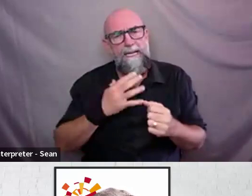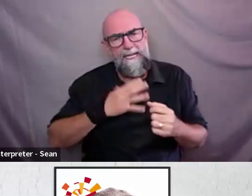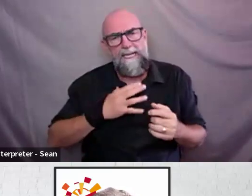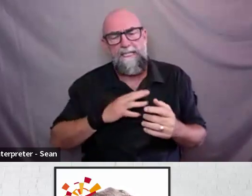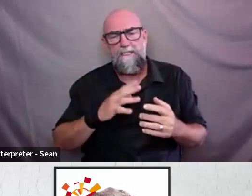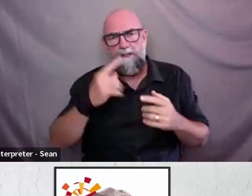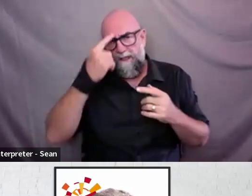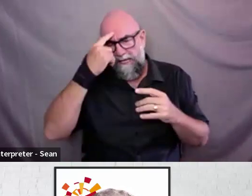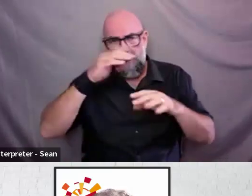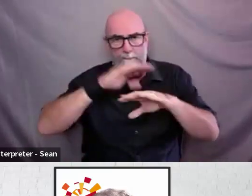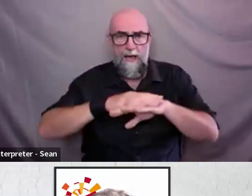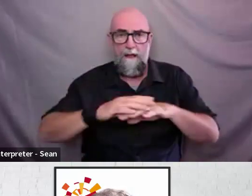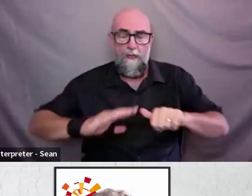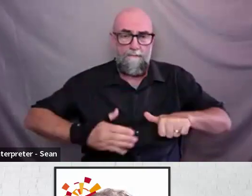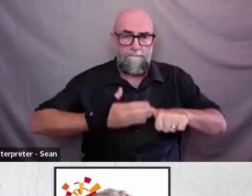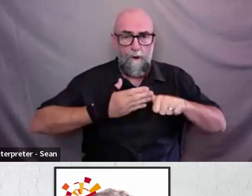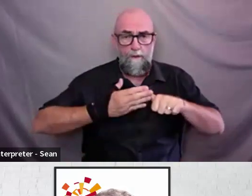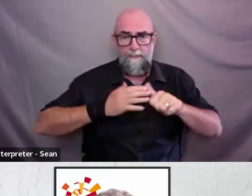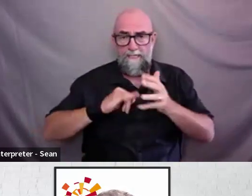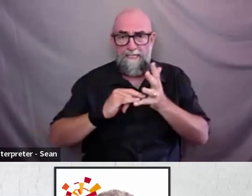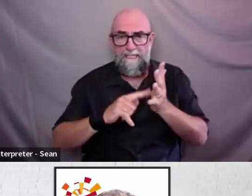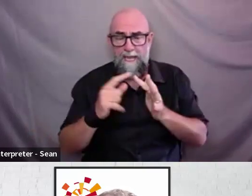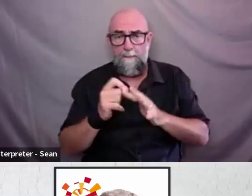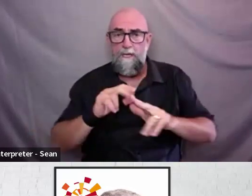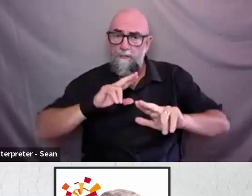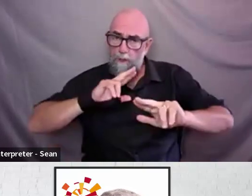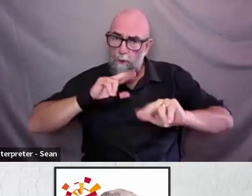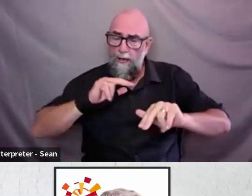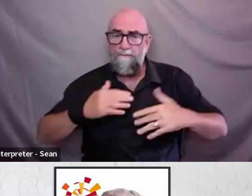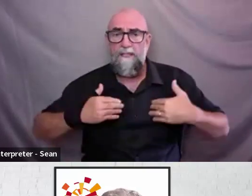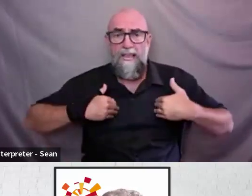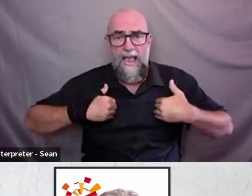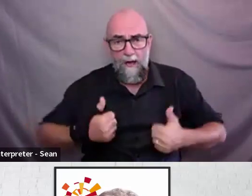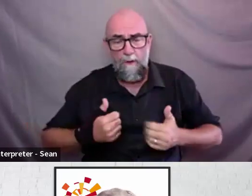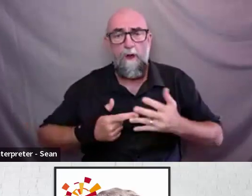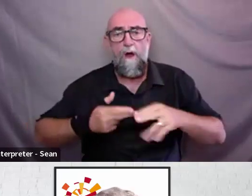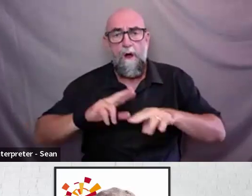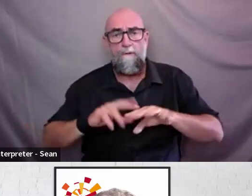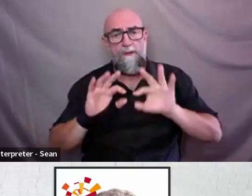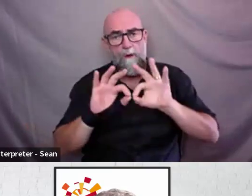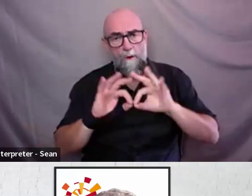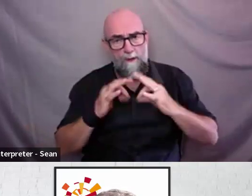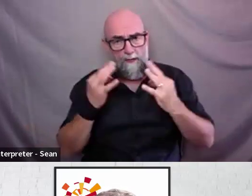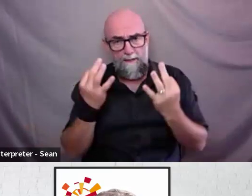can become a competitive space, so had to shift away from that? I think I said before,